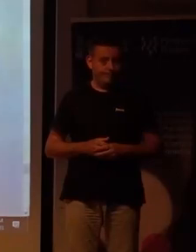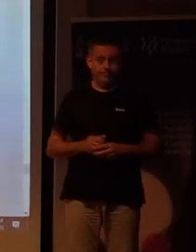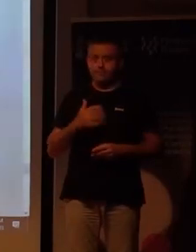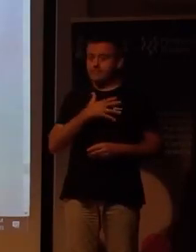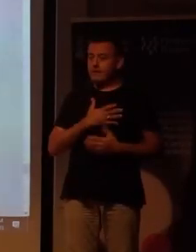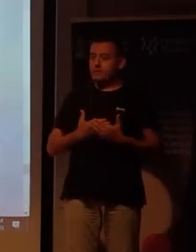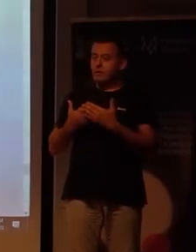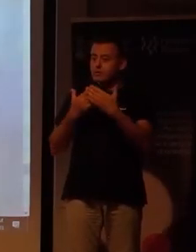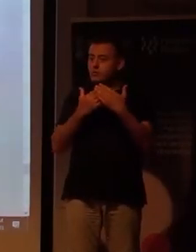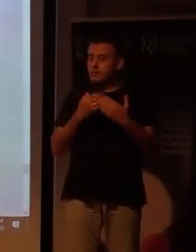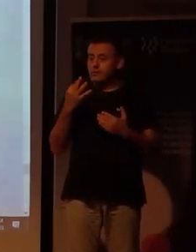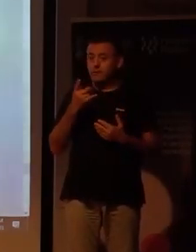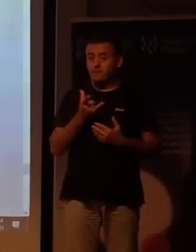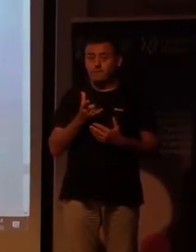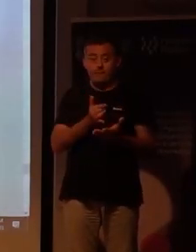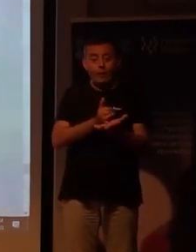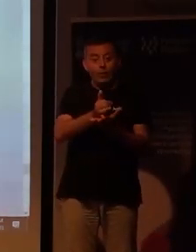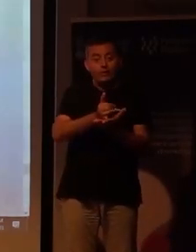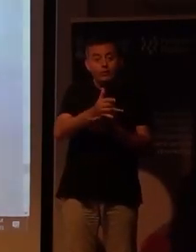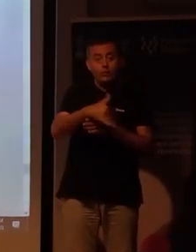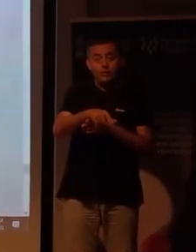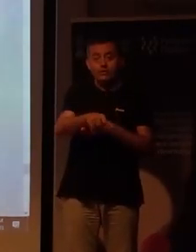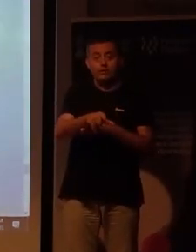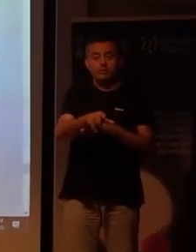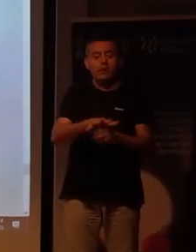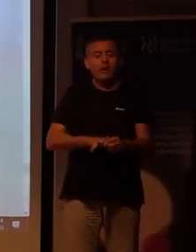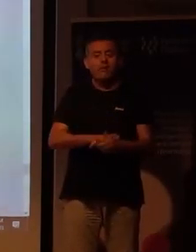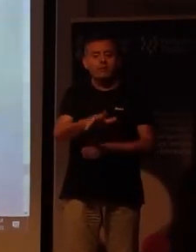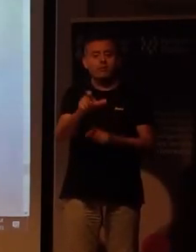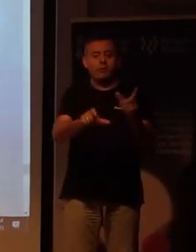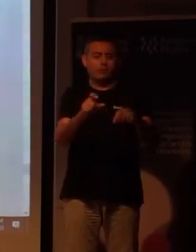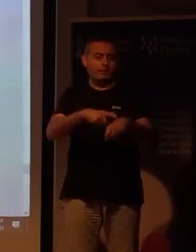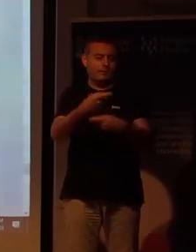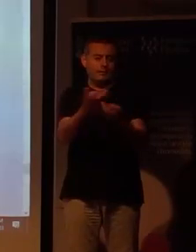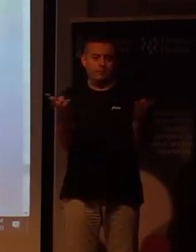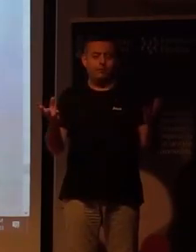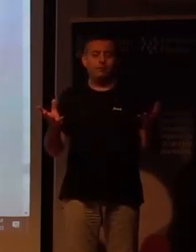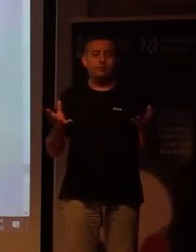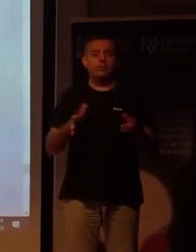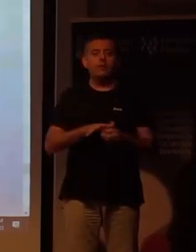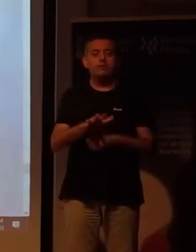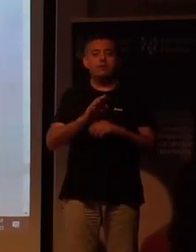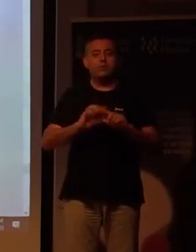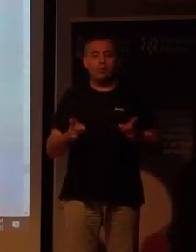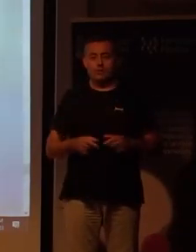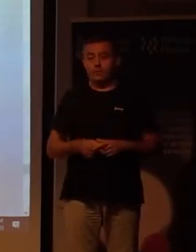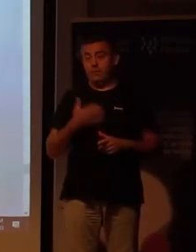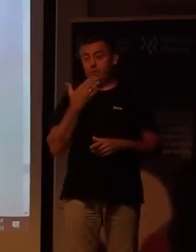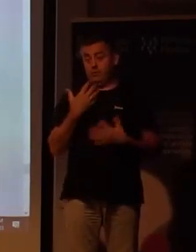that urban gardens have on all types of people, because it is not clear that urban gardens have the same type of effect for everyone